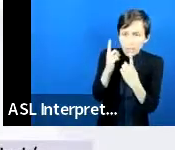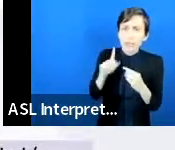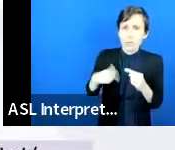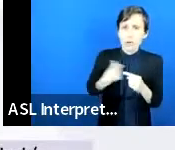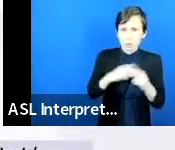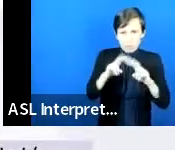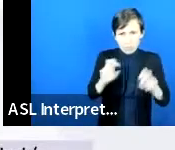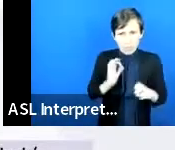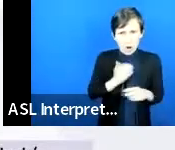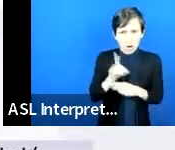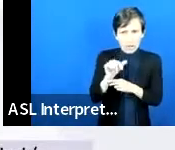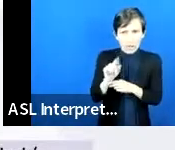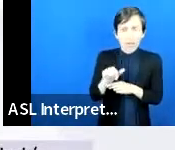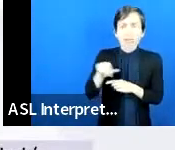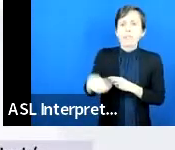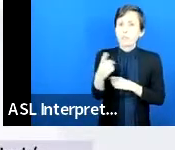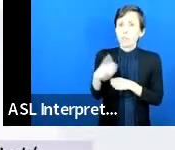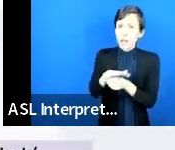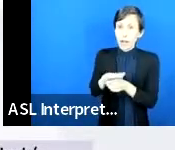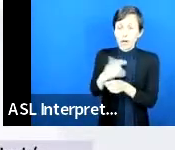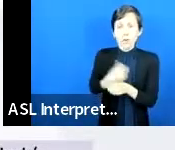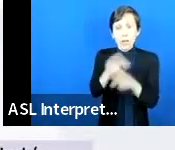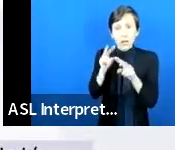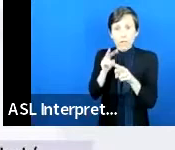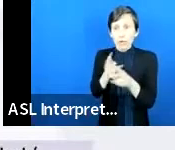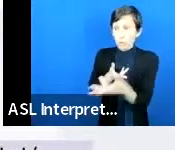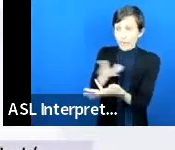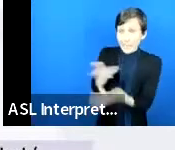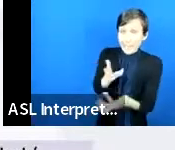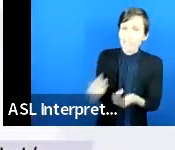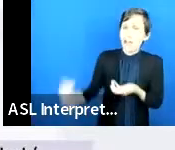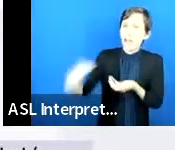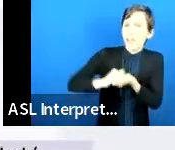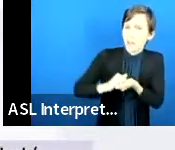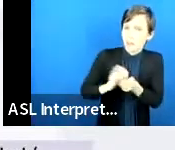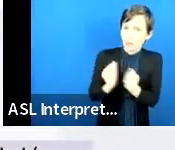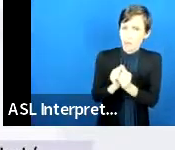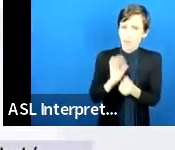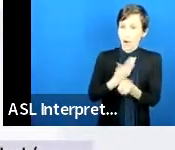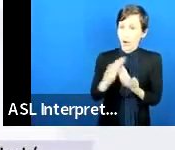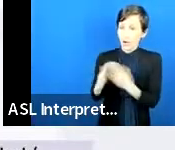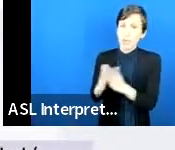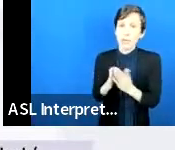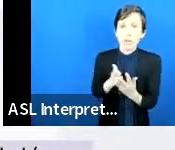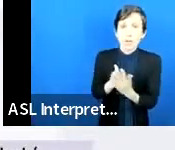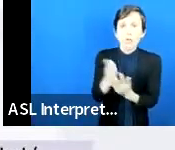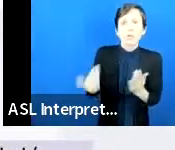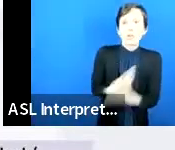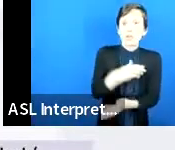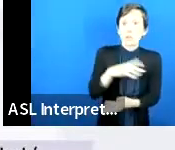This is one of the many areas that we look forward to engaging in collaboration with our community Through the new DEI two point action item